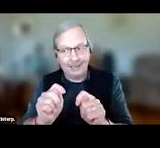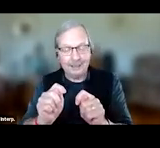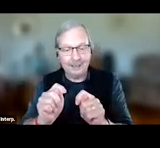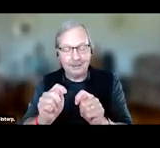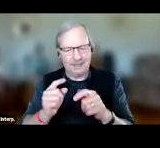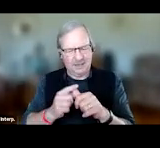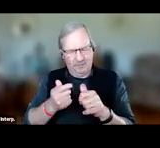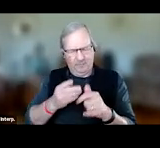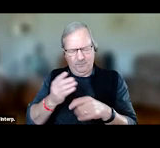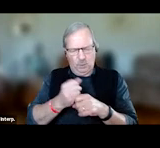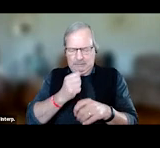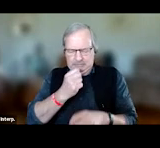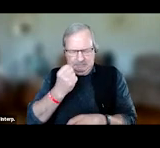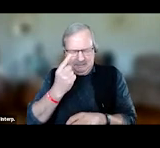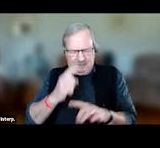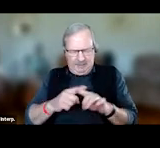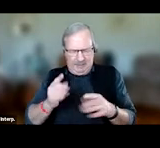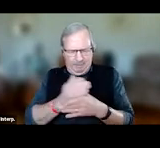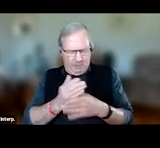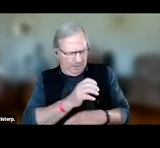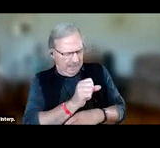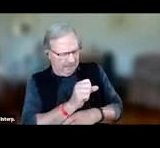I didn't understand the difference between SSI and SSDI.